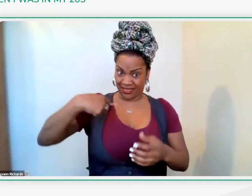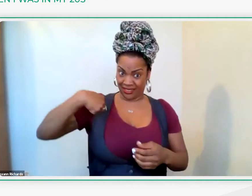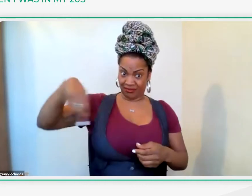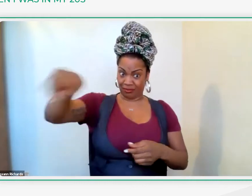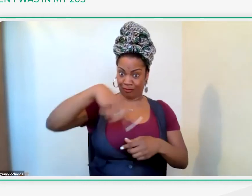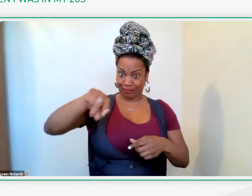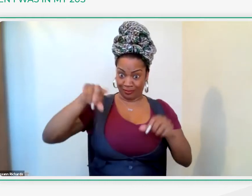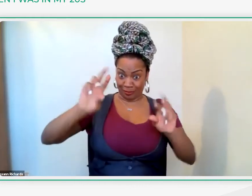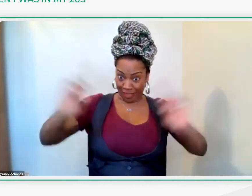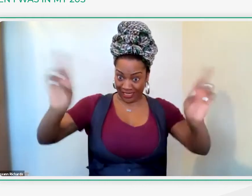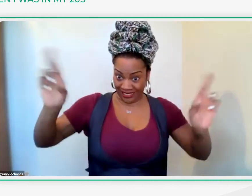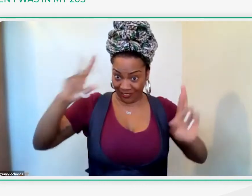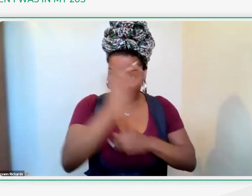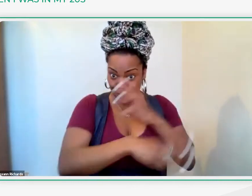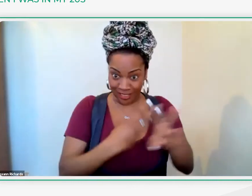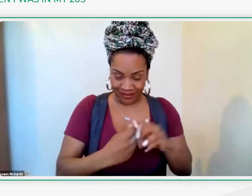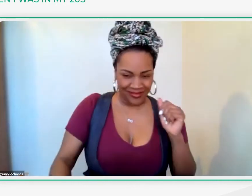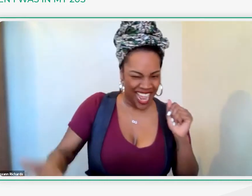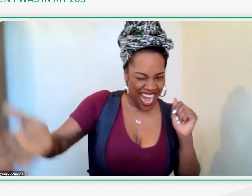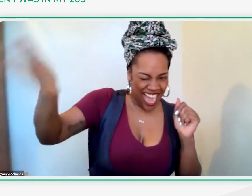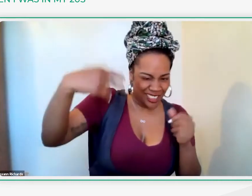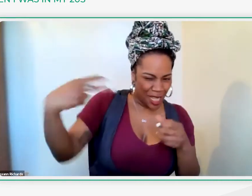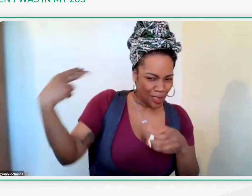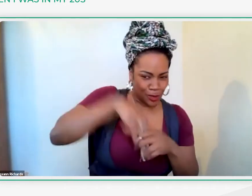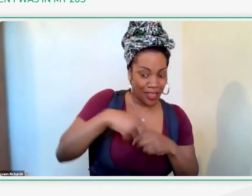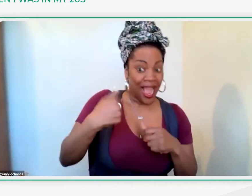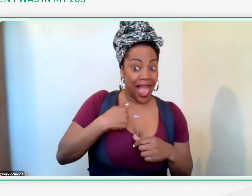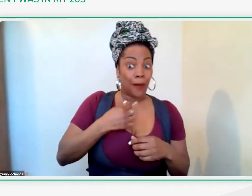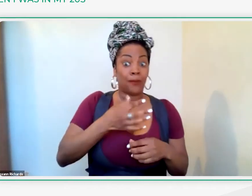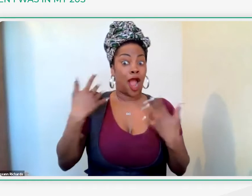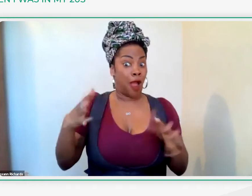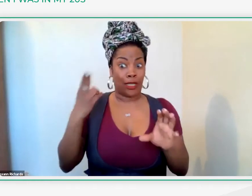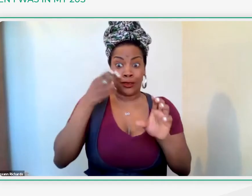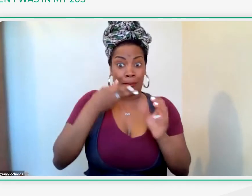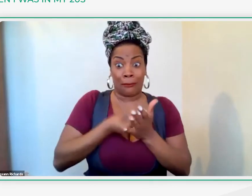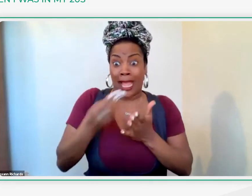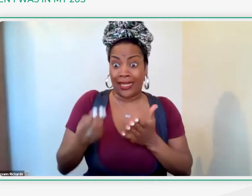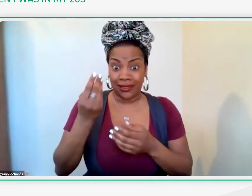But, no, our people have to join.